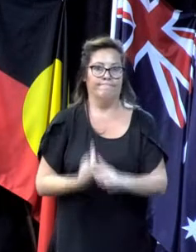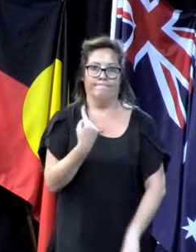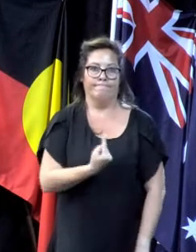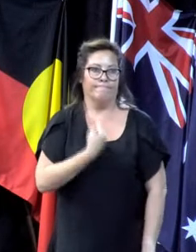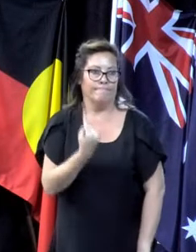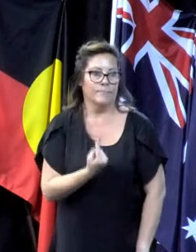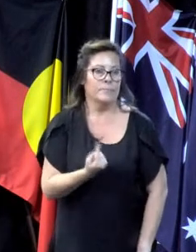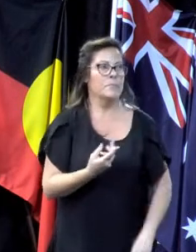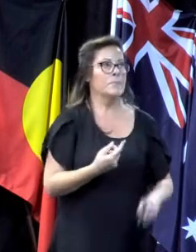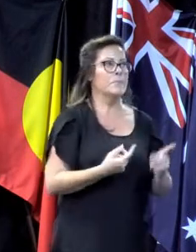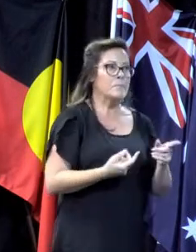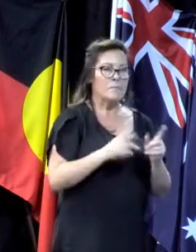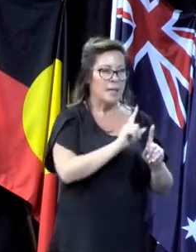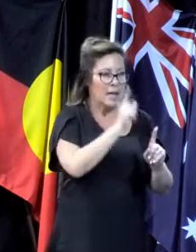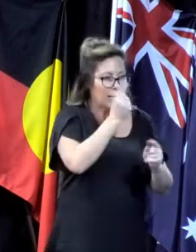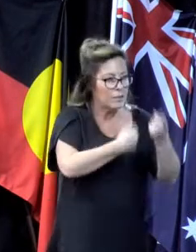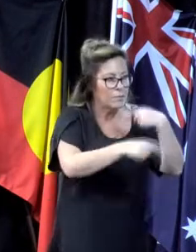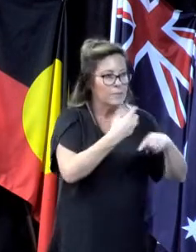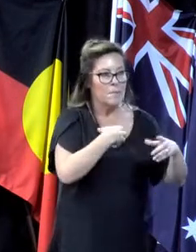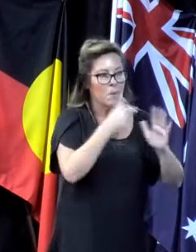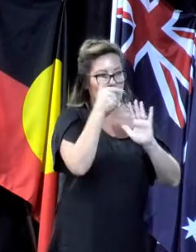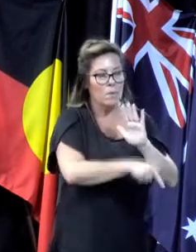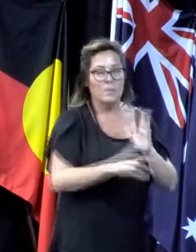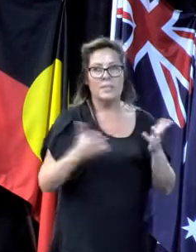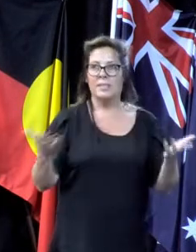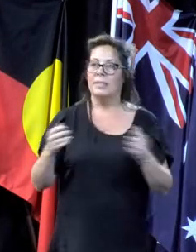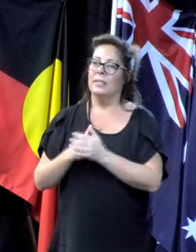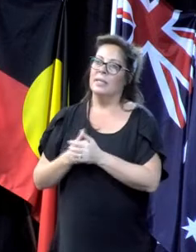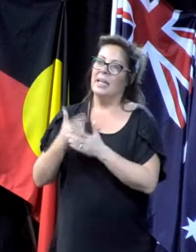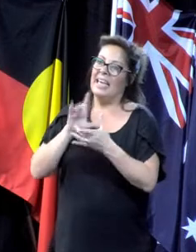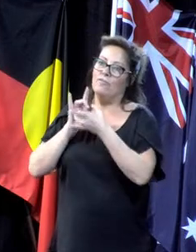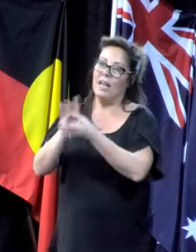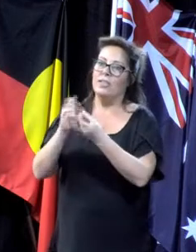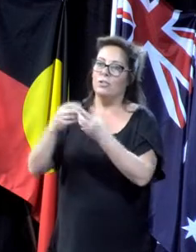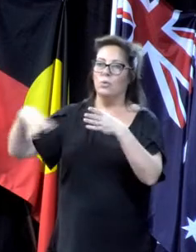I think having students work alongside peers,